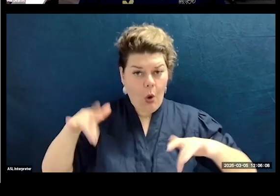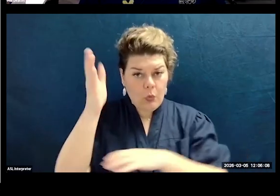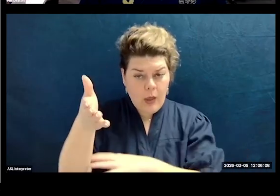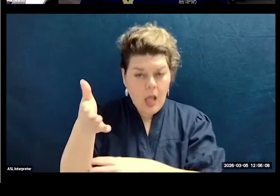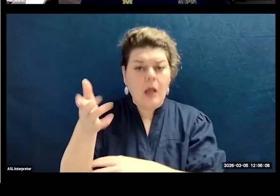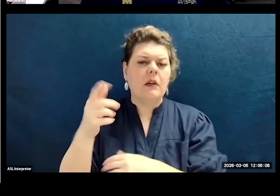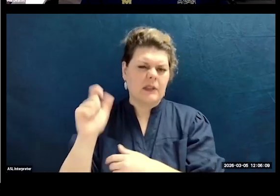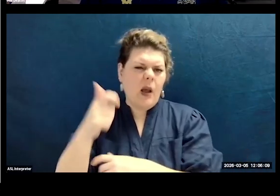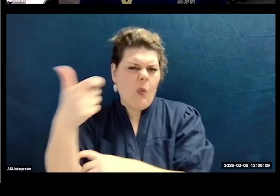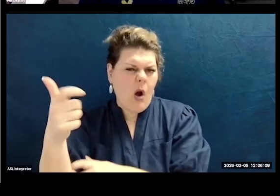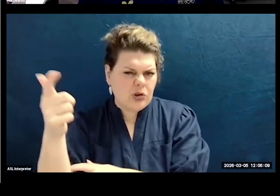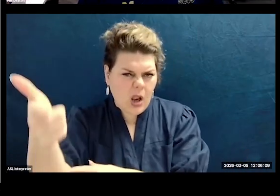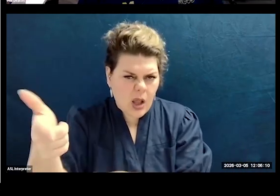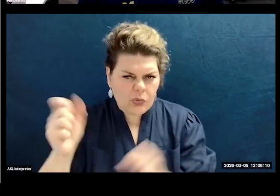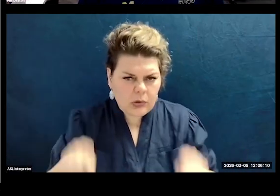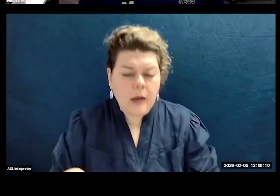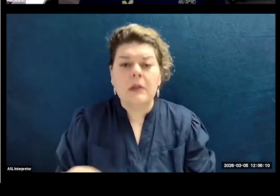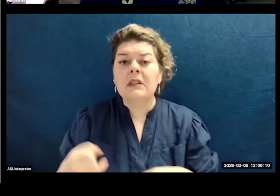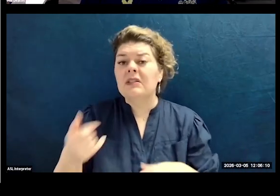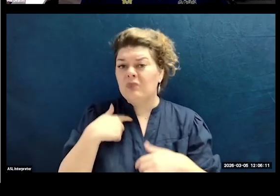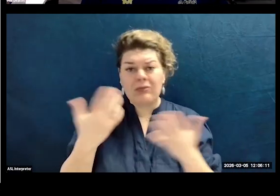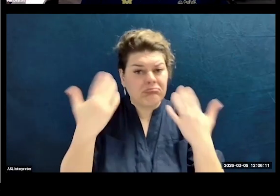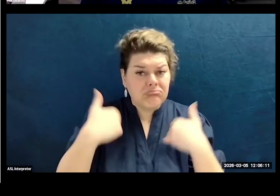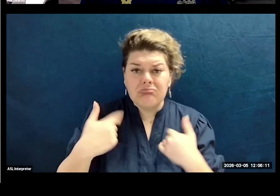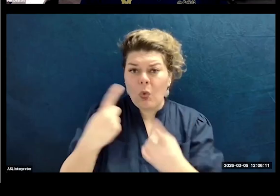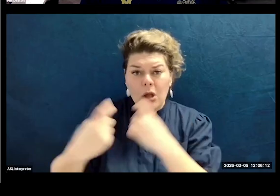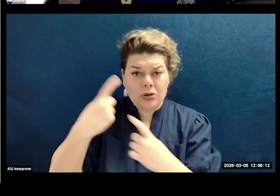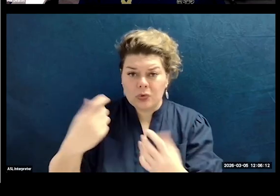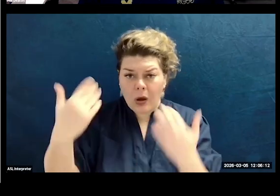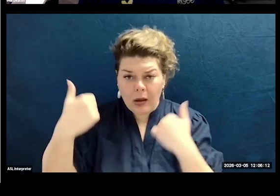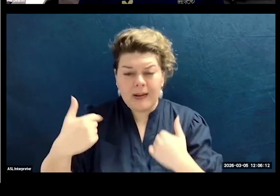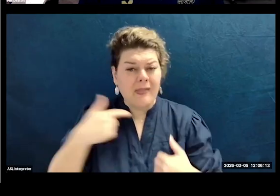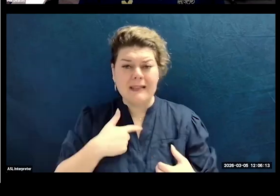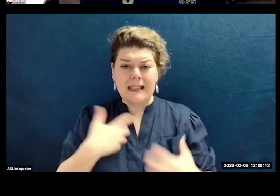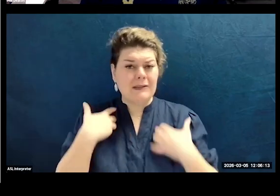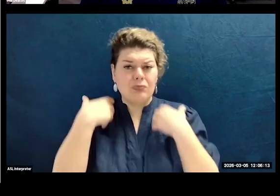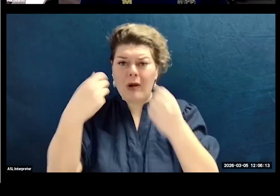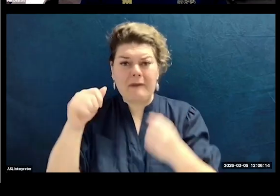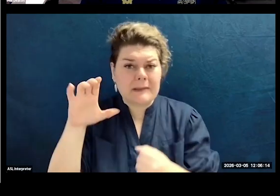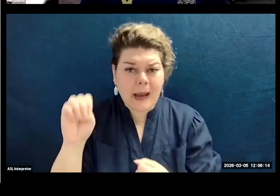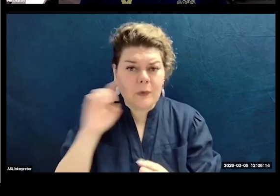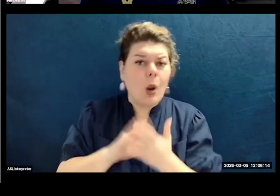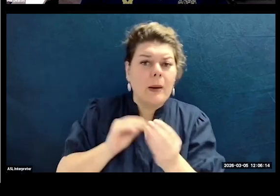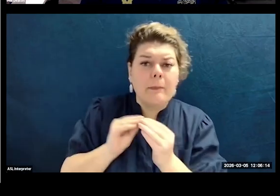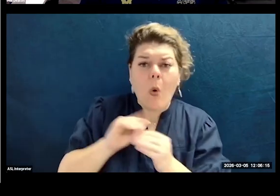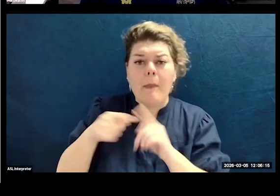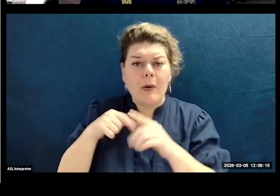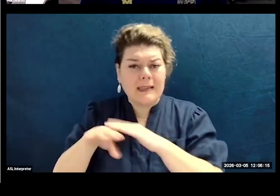As we're going, we encourage questions along the way, and again this is a brave space. We're all learning more about accessibility every day,